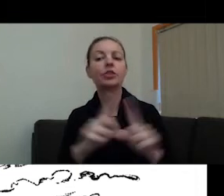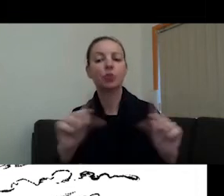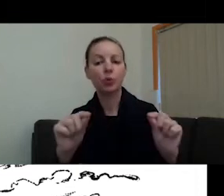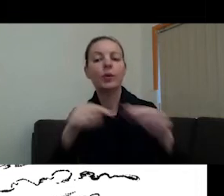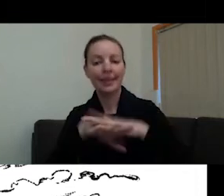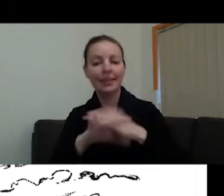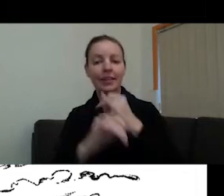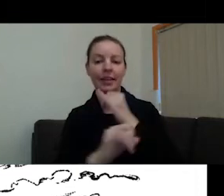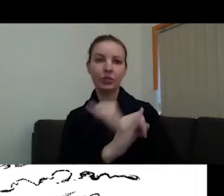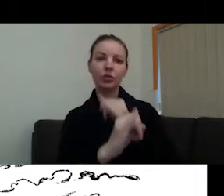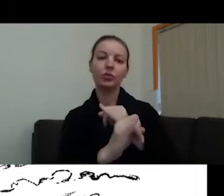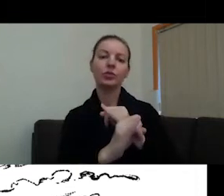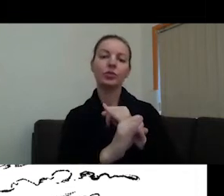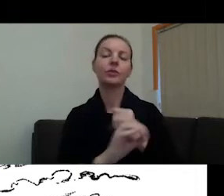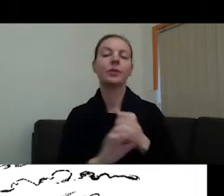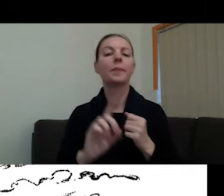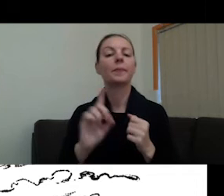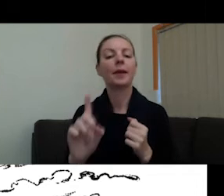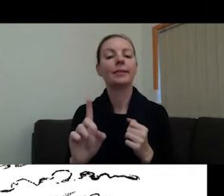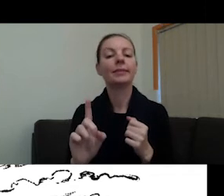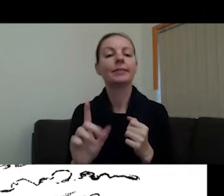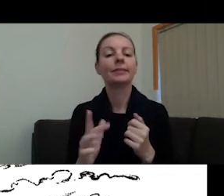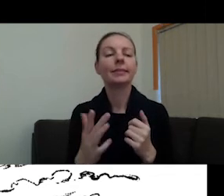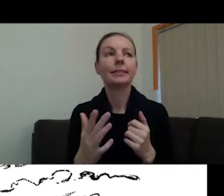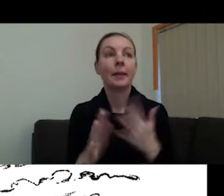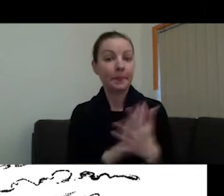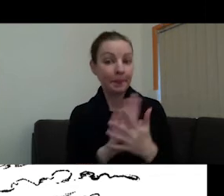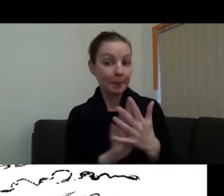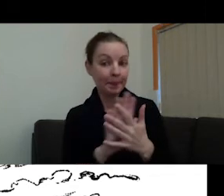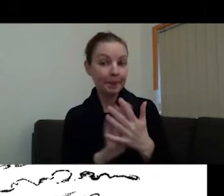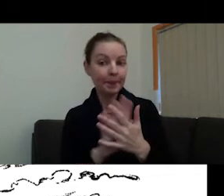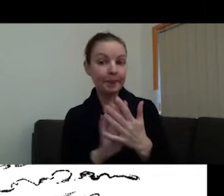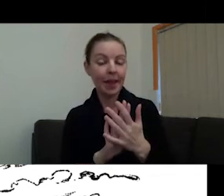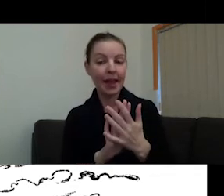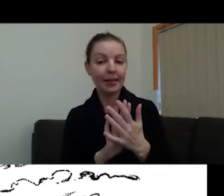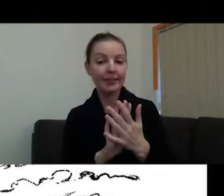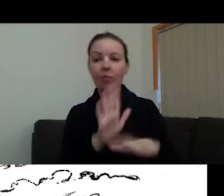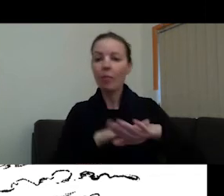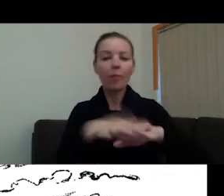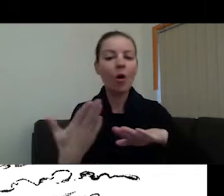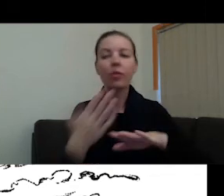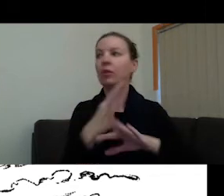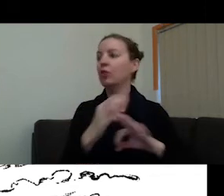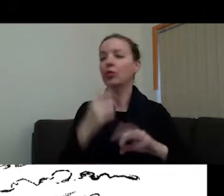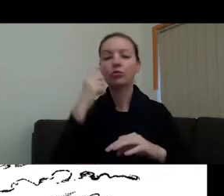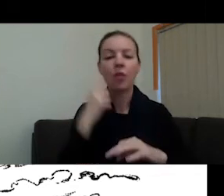But I don't think it means that one should not do it or that it's not worth doing.